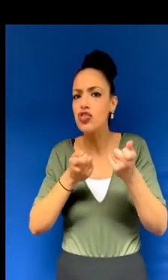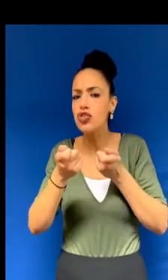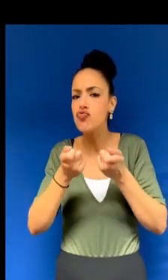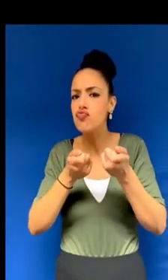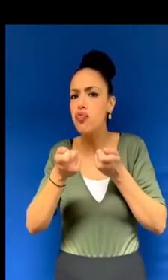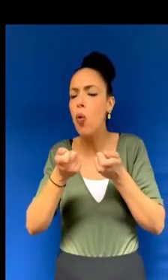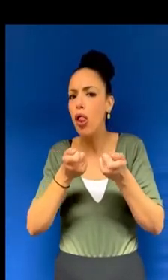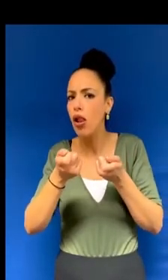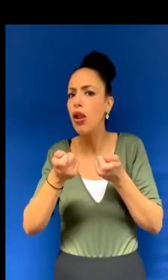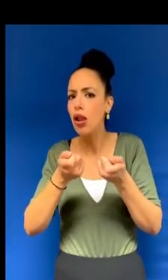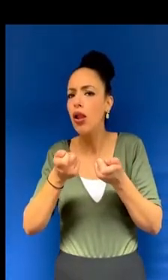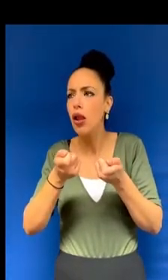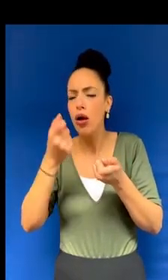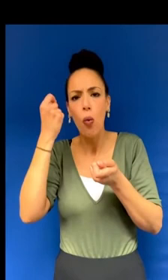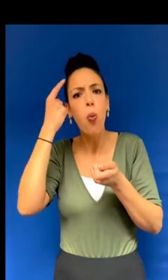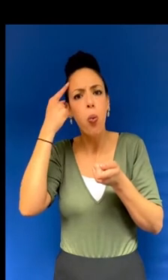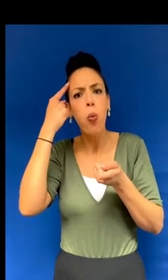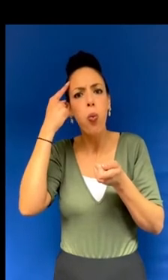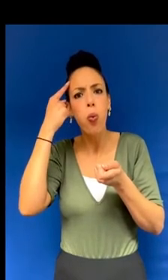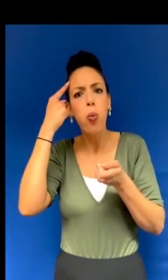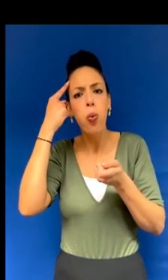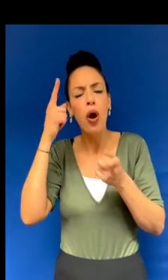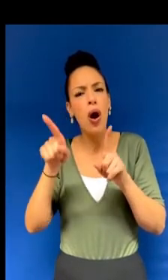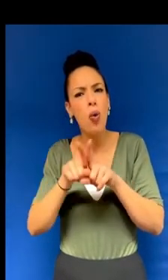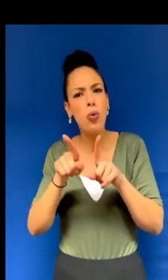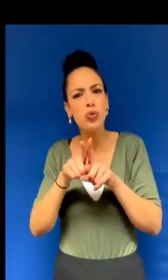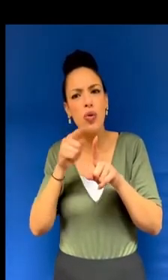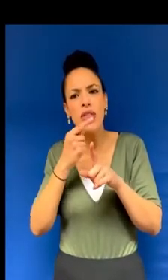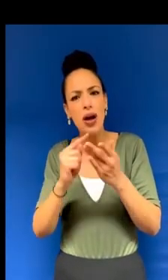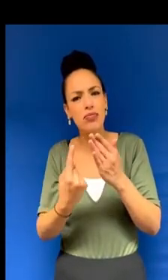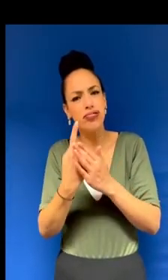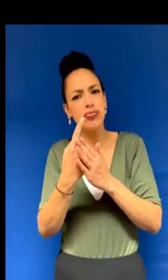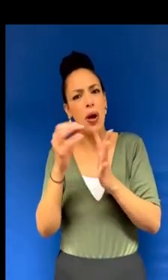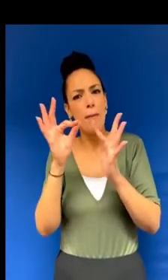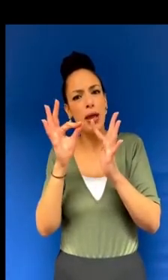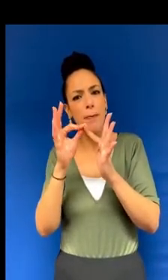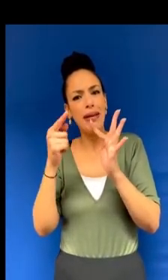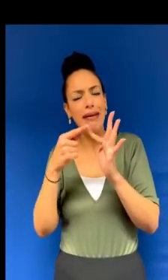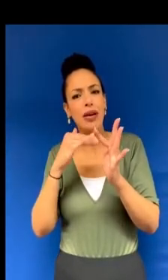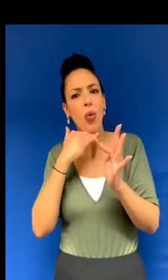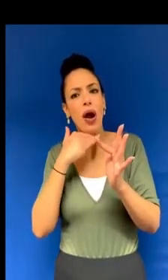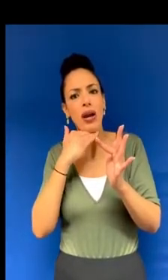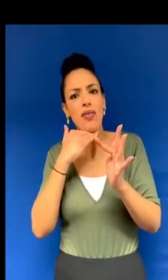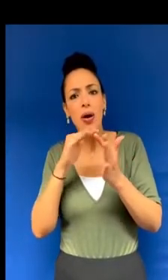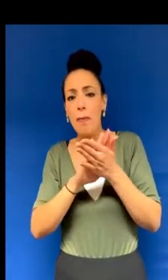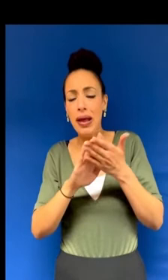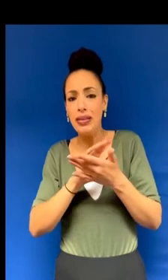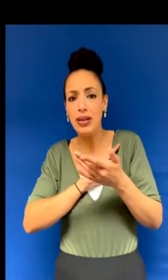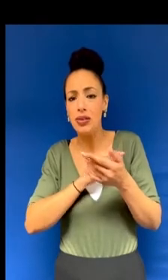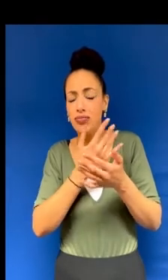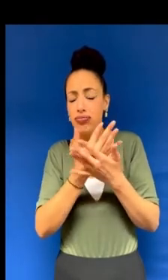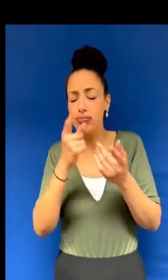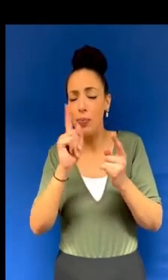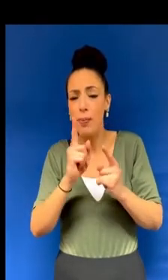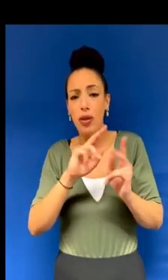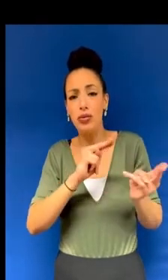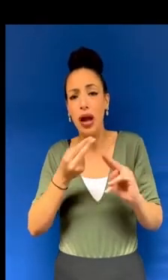and what dignity and death means and how the implications of infection control, and all of the